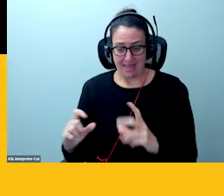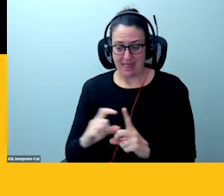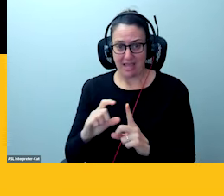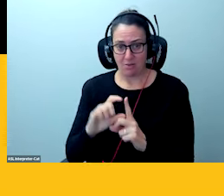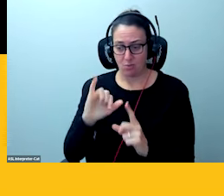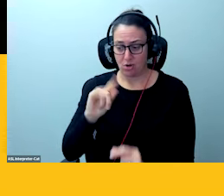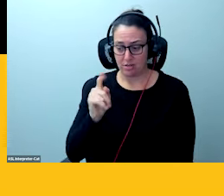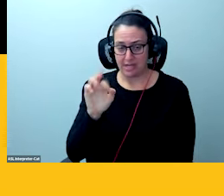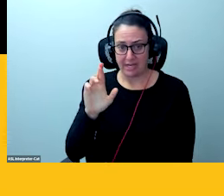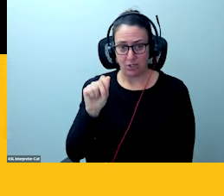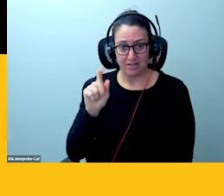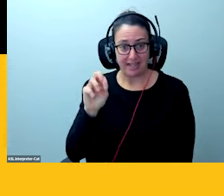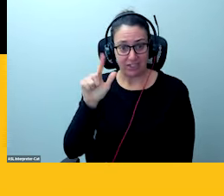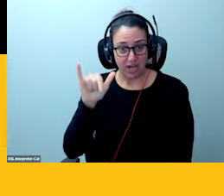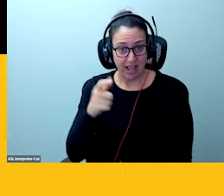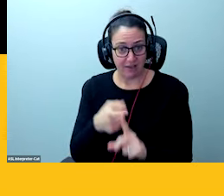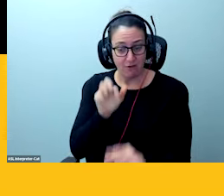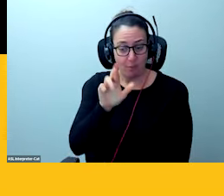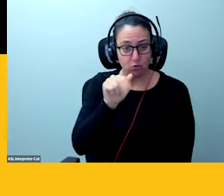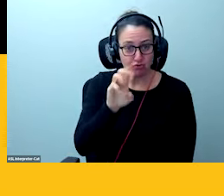of race and disability, that's, like, a key example there